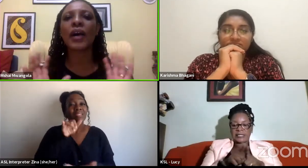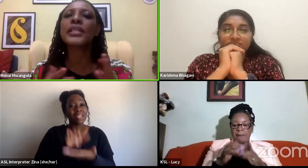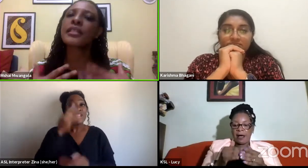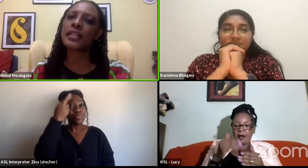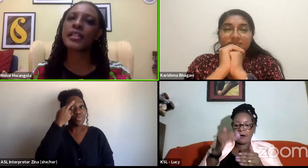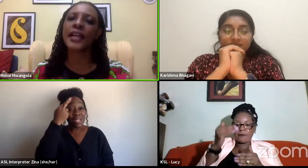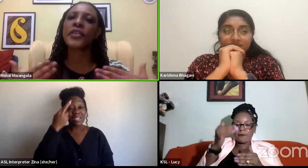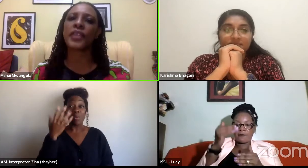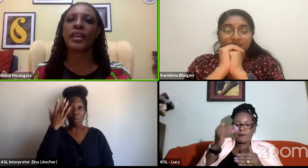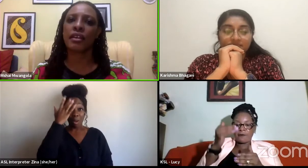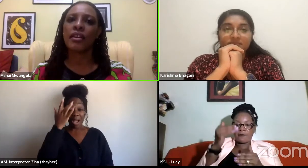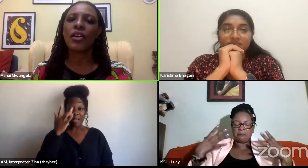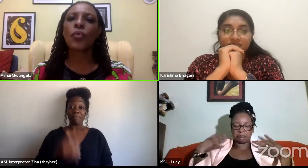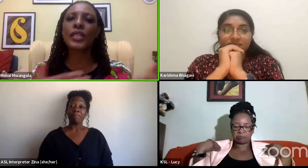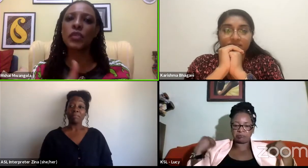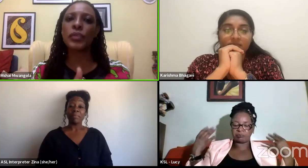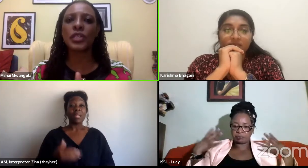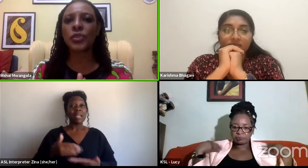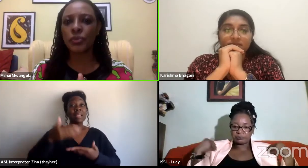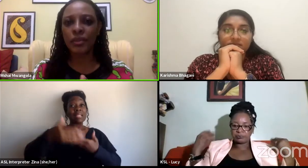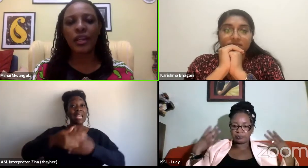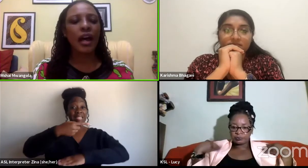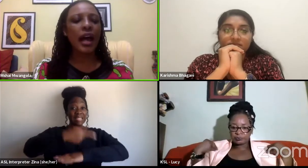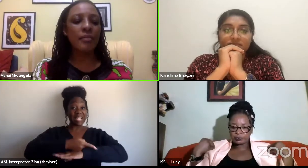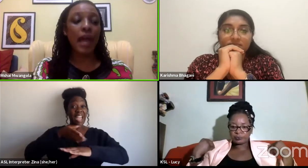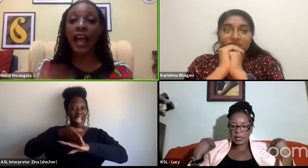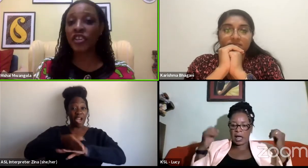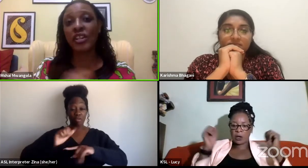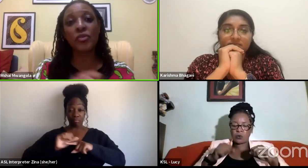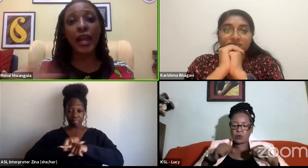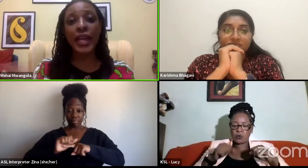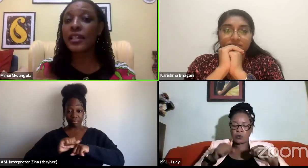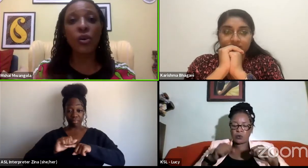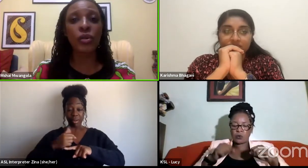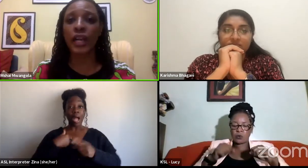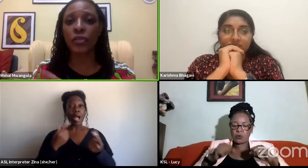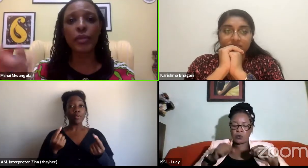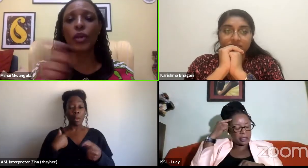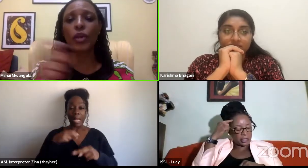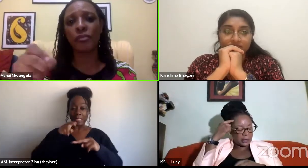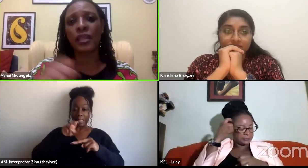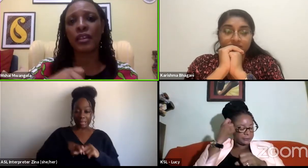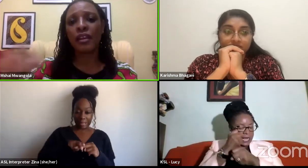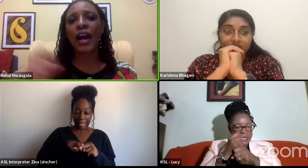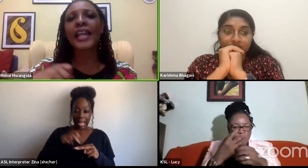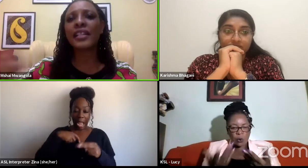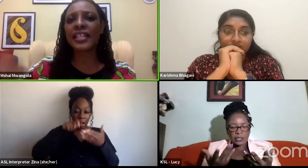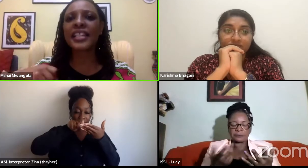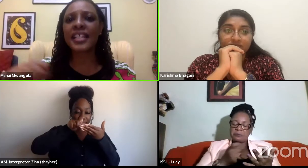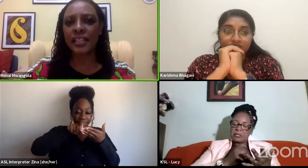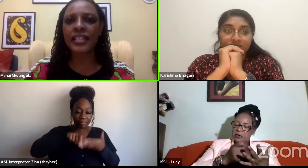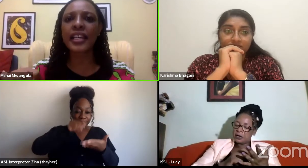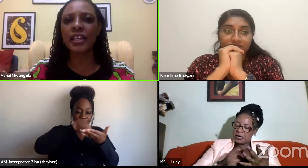I would sit and think, what did we do? I actually write it all down, because, for me, I learn kinesthetically,